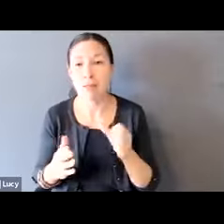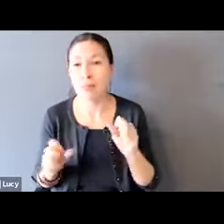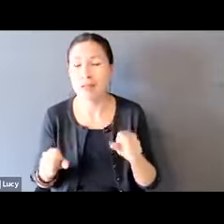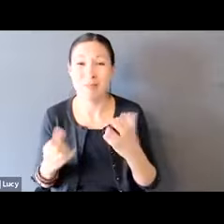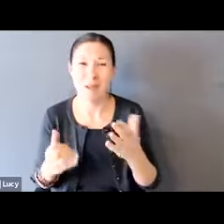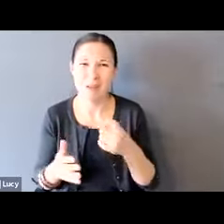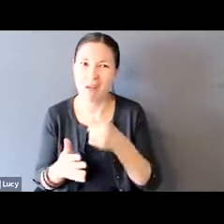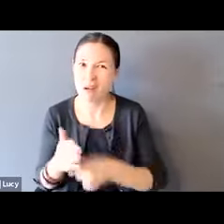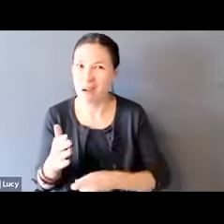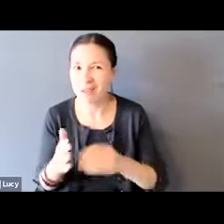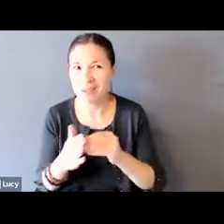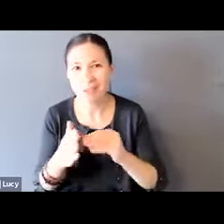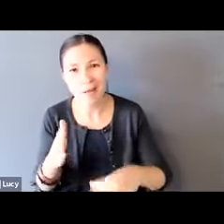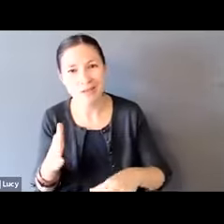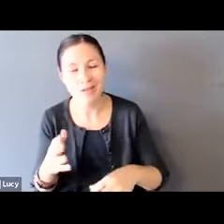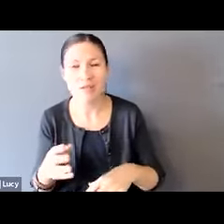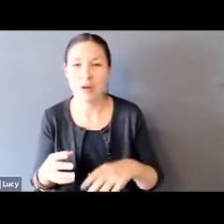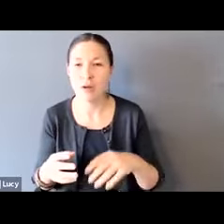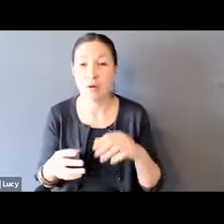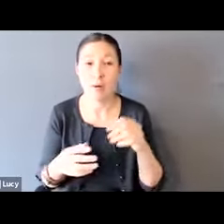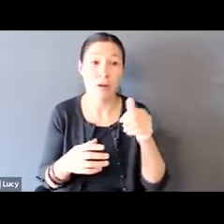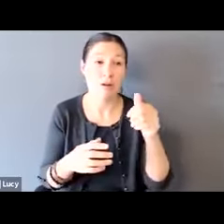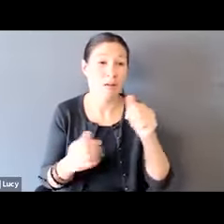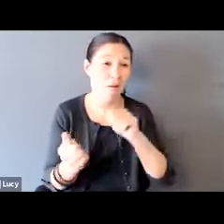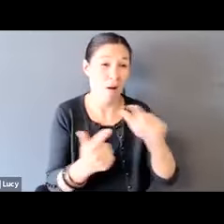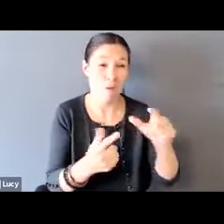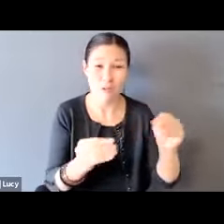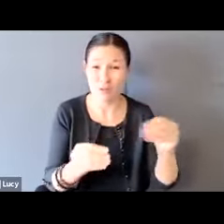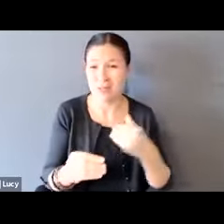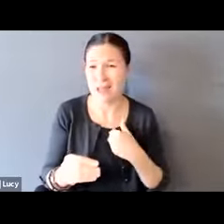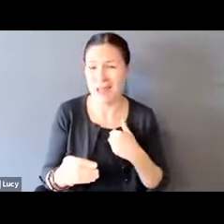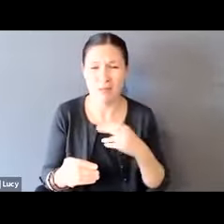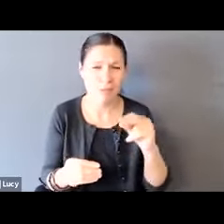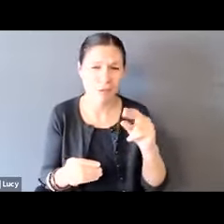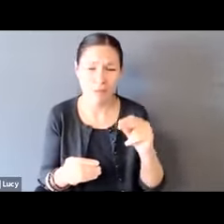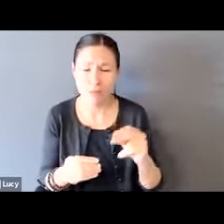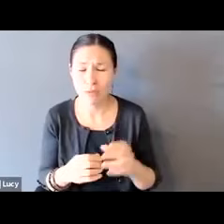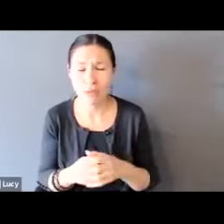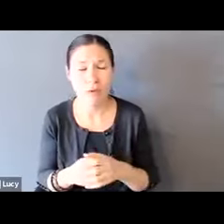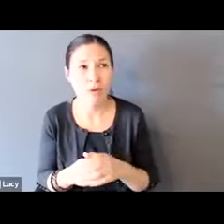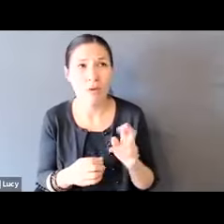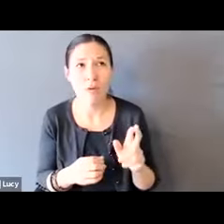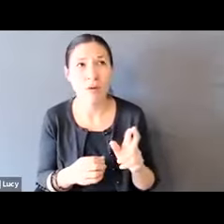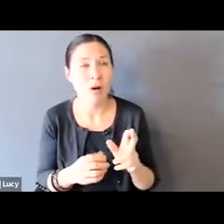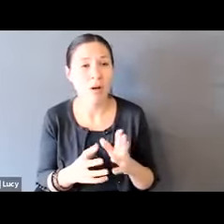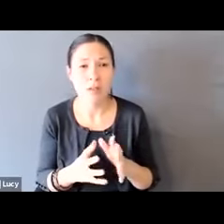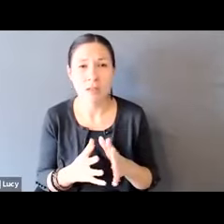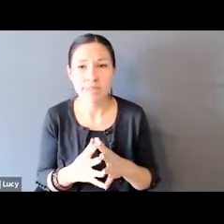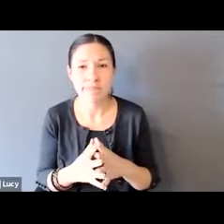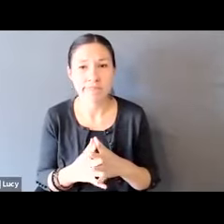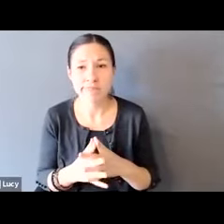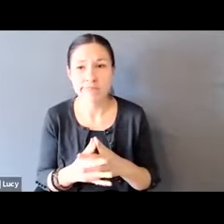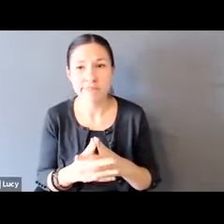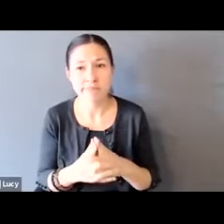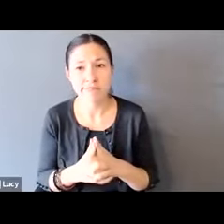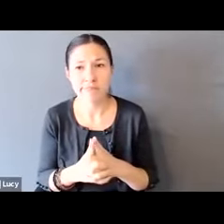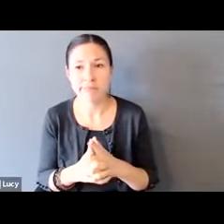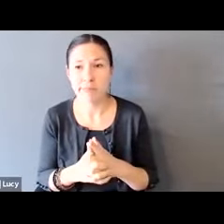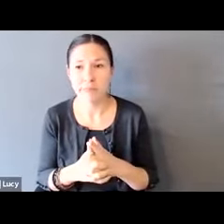all stores provide it, or the need to wait for it to be delivered.